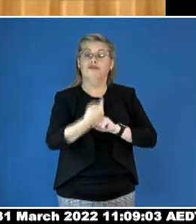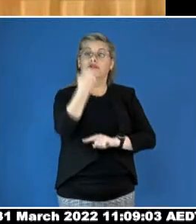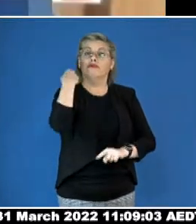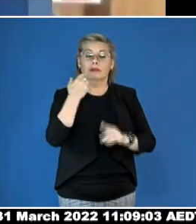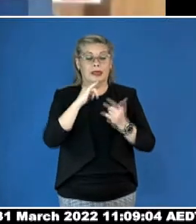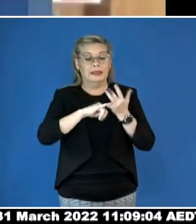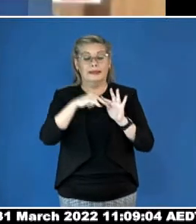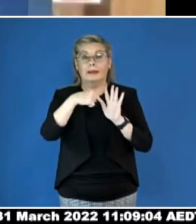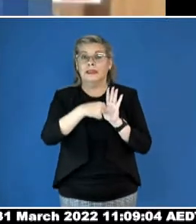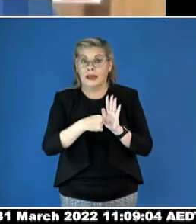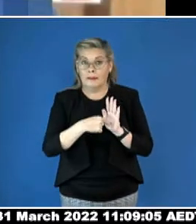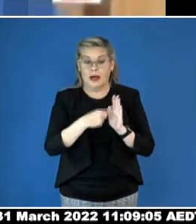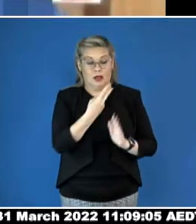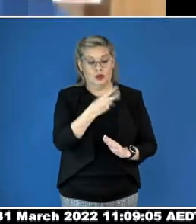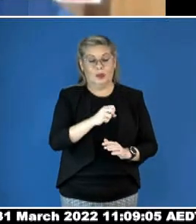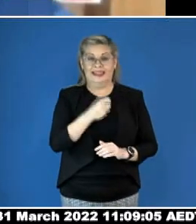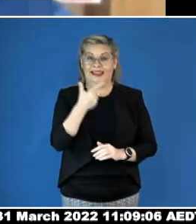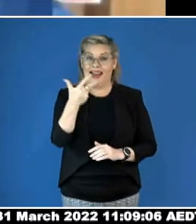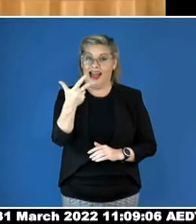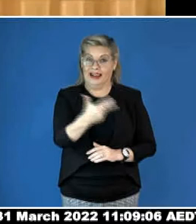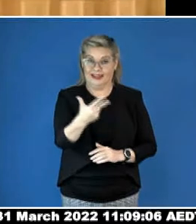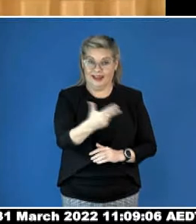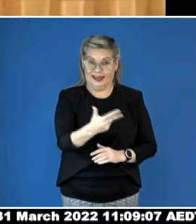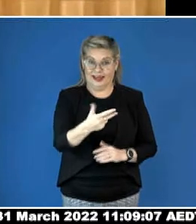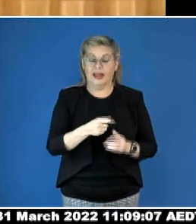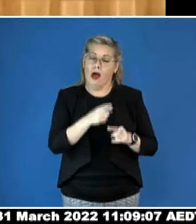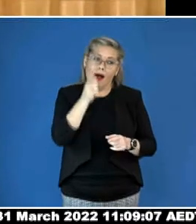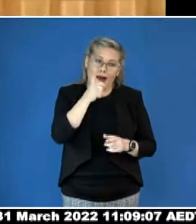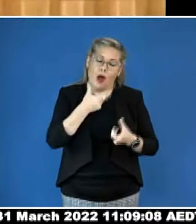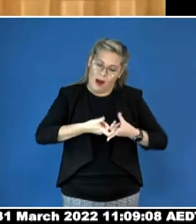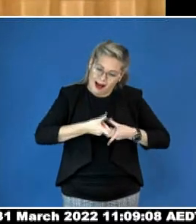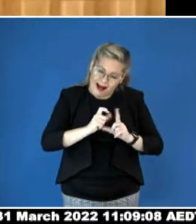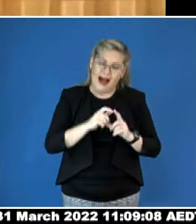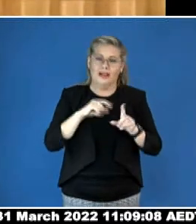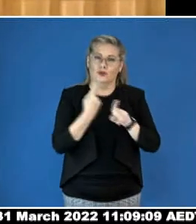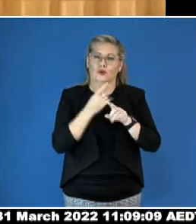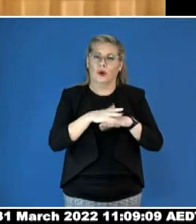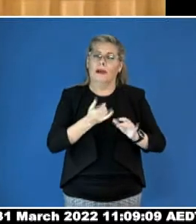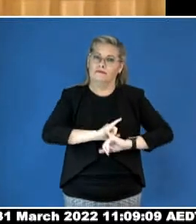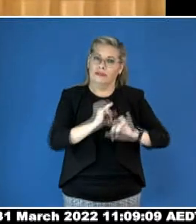Yep. MS EASTMAN: And so you've prepared a statement for the Royal Commission and you want to read the statement.